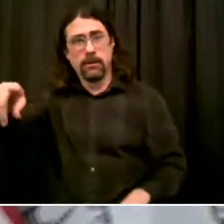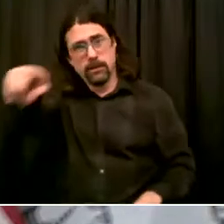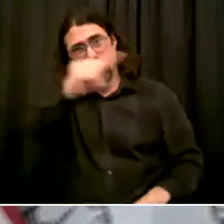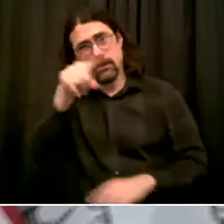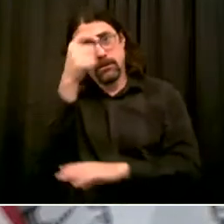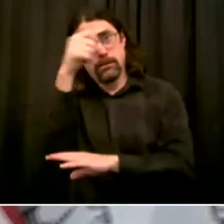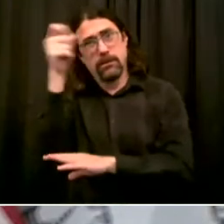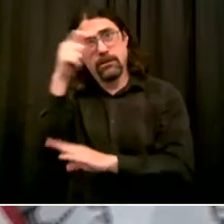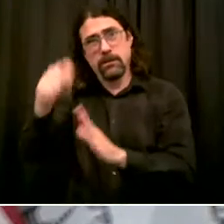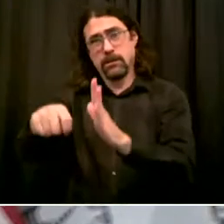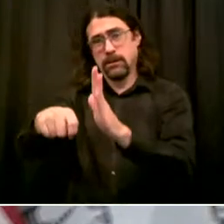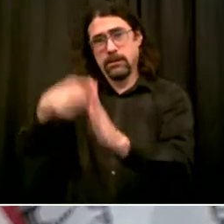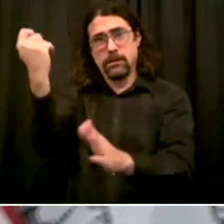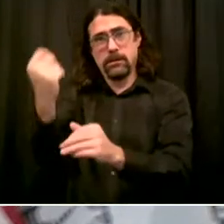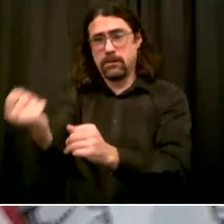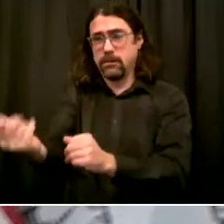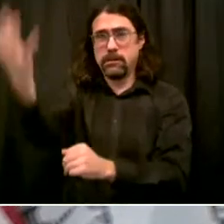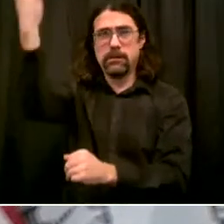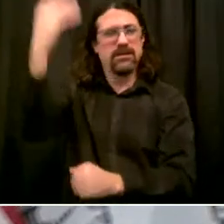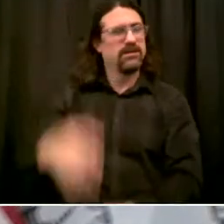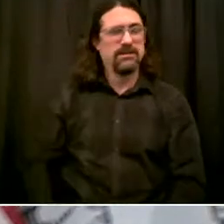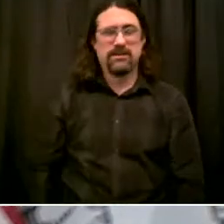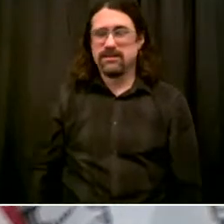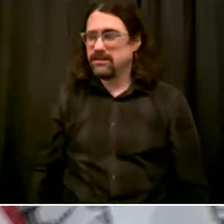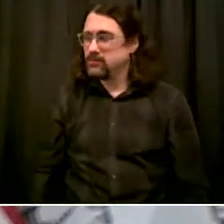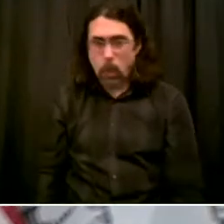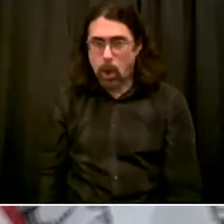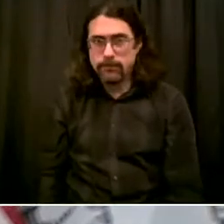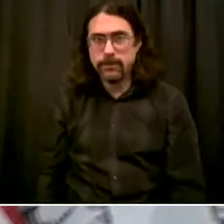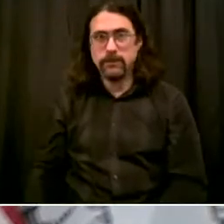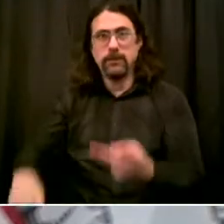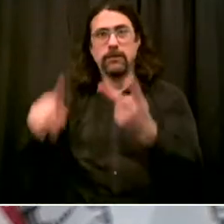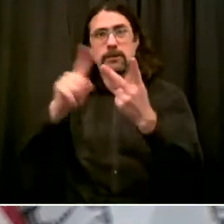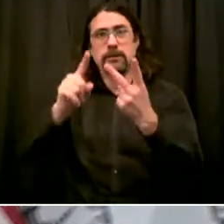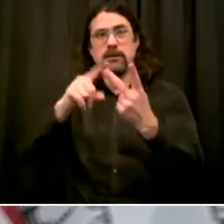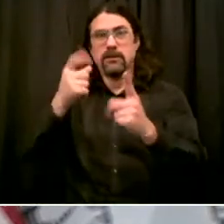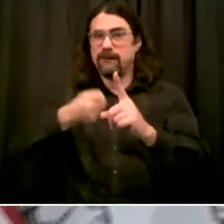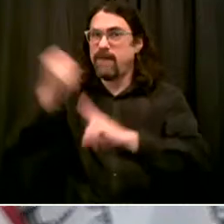AND ON PROPERTY, WE CANNOT AND WE WILL NOT ALLOW THAT.